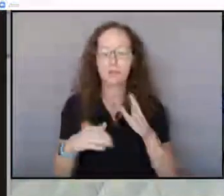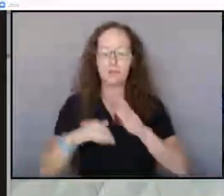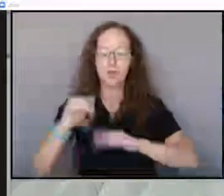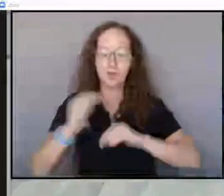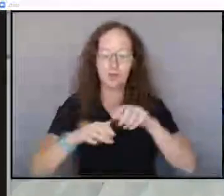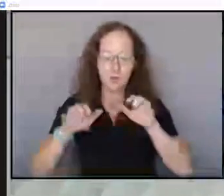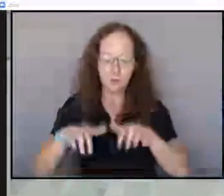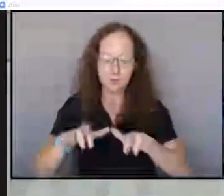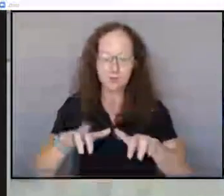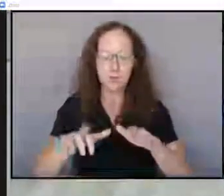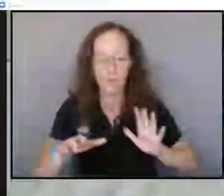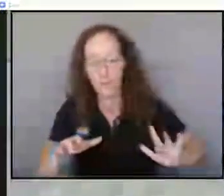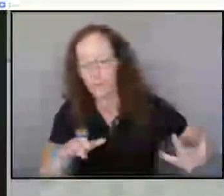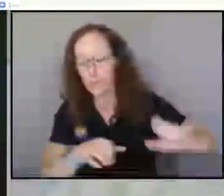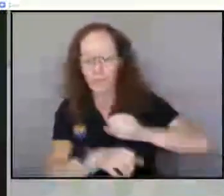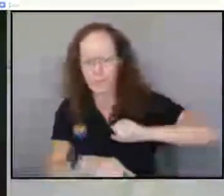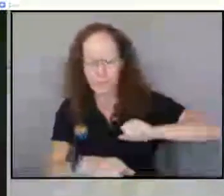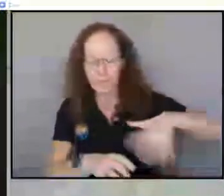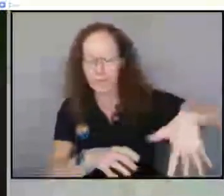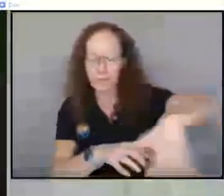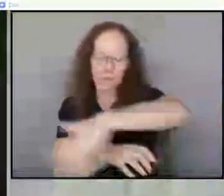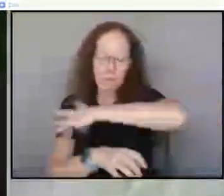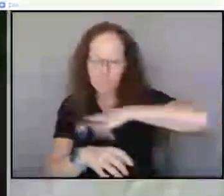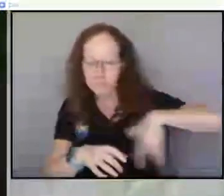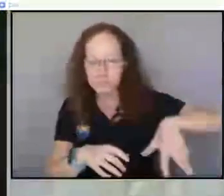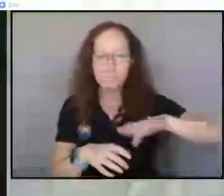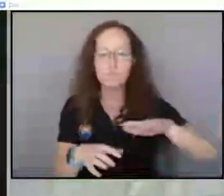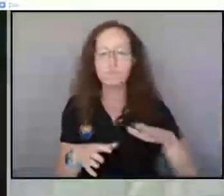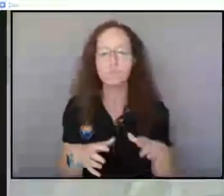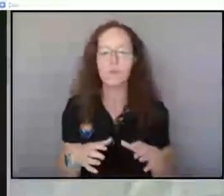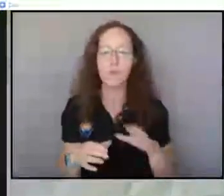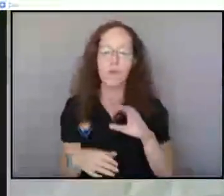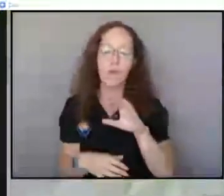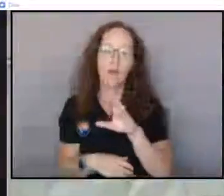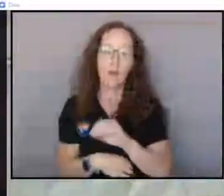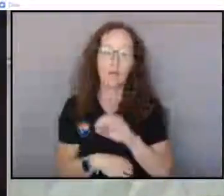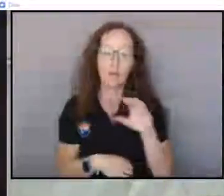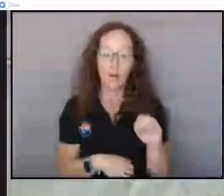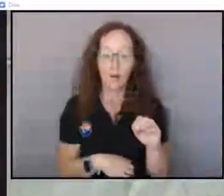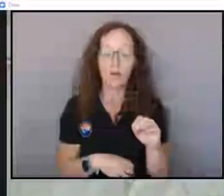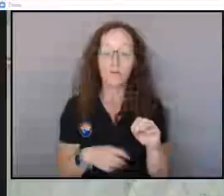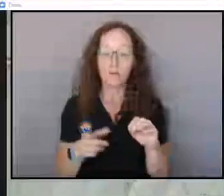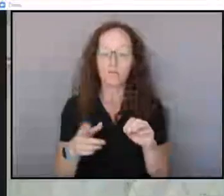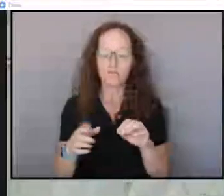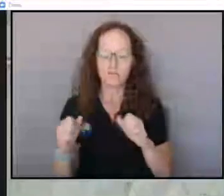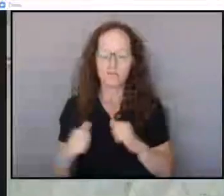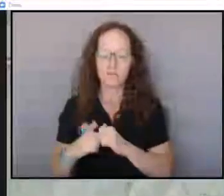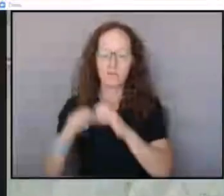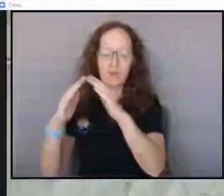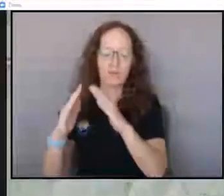OSCAR-OSCAR HAS SOME INDIRECT LINE ON THE TOP OF THE RIDGE. THEY HAVE BEEN WORKING TO THE NORTH THE LAST FEW